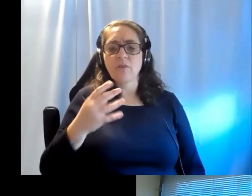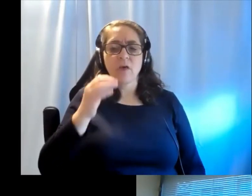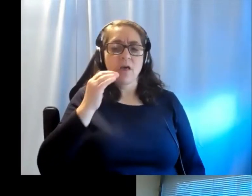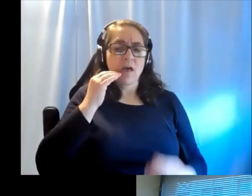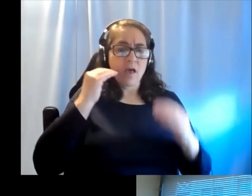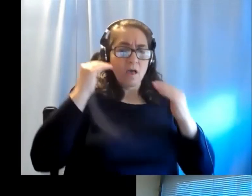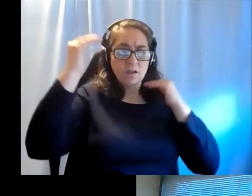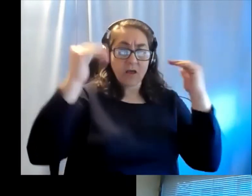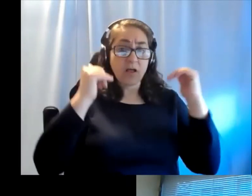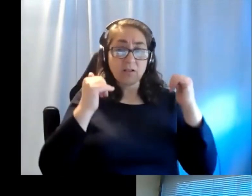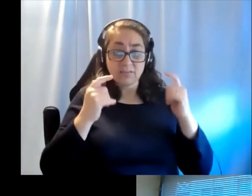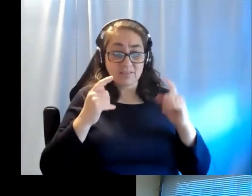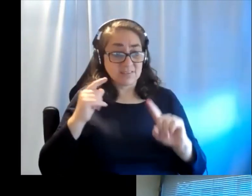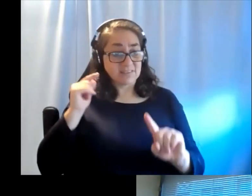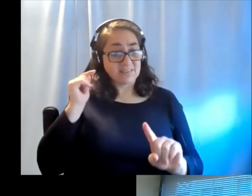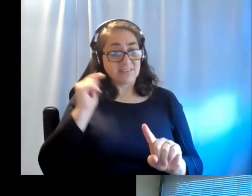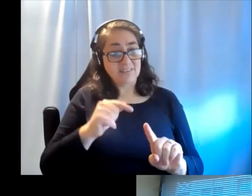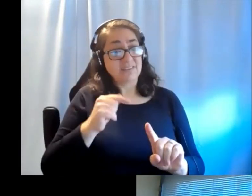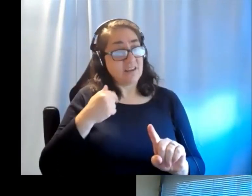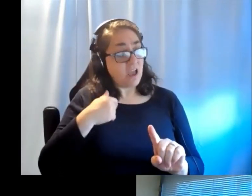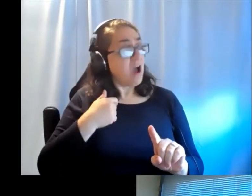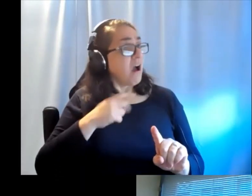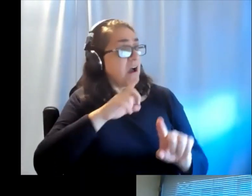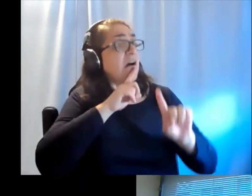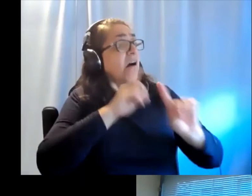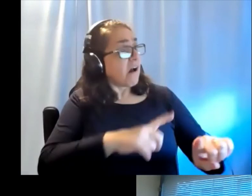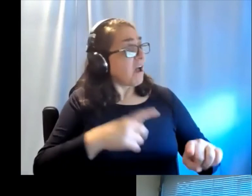and we had already found that they were showing hear damage.